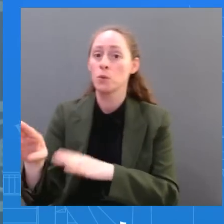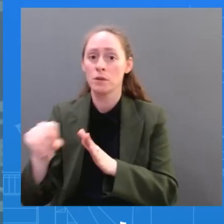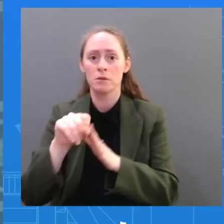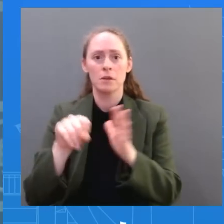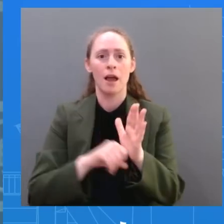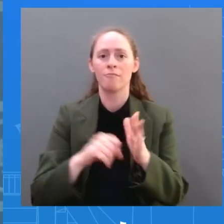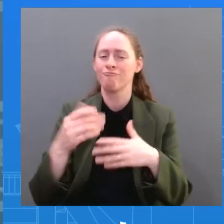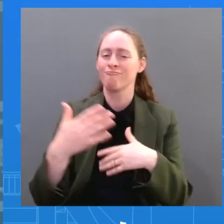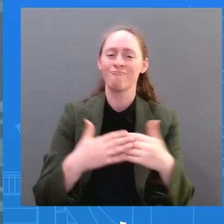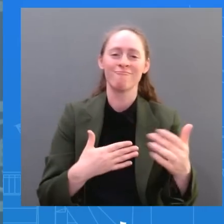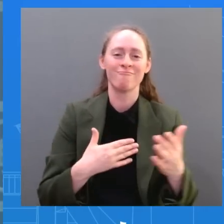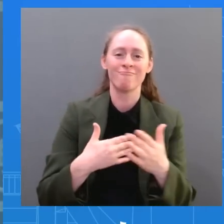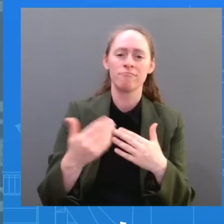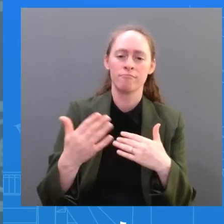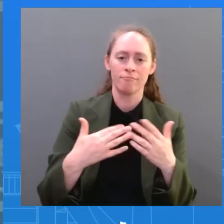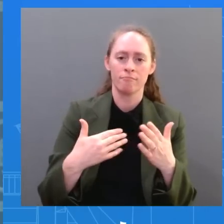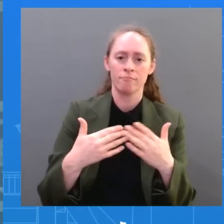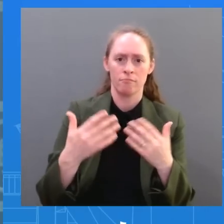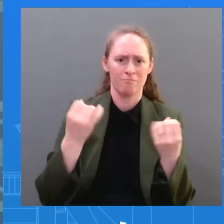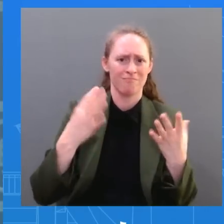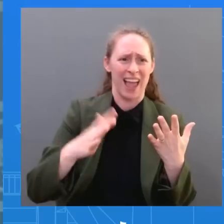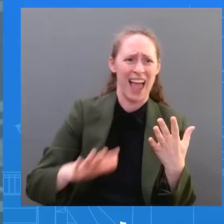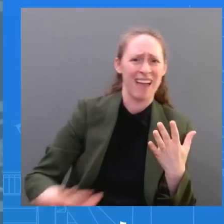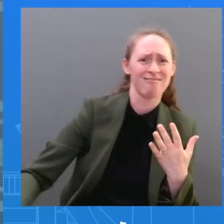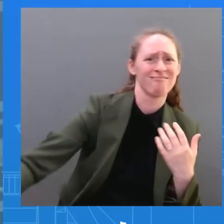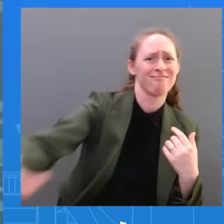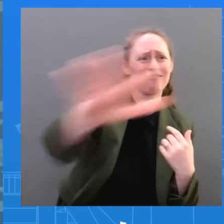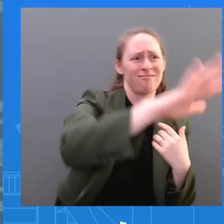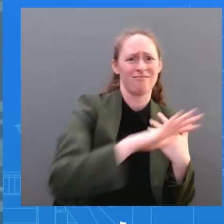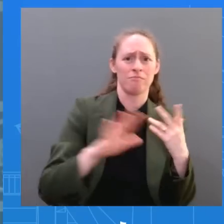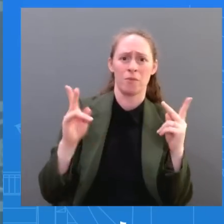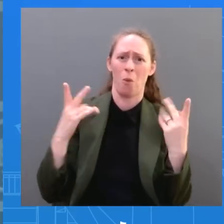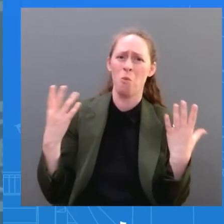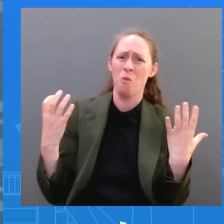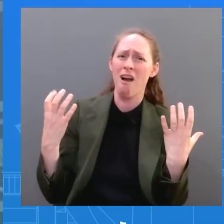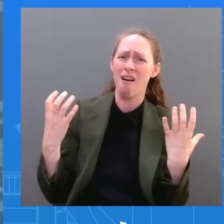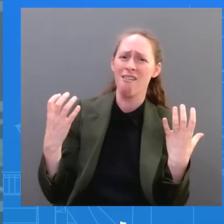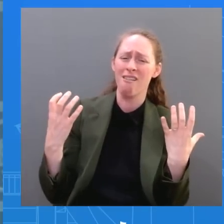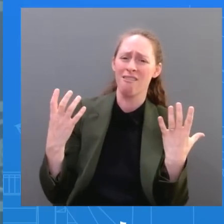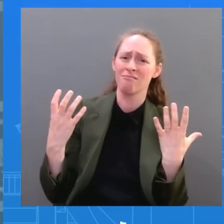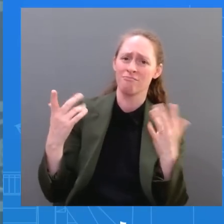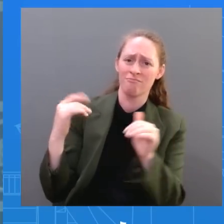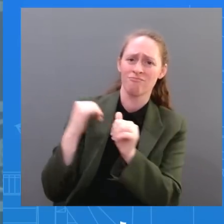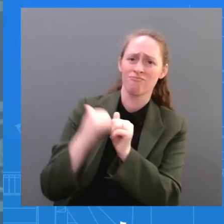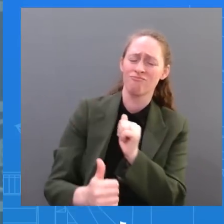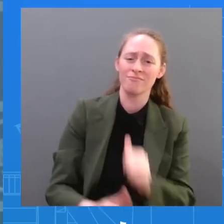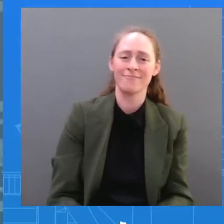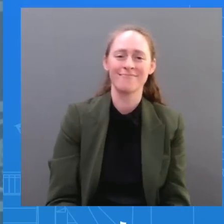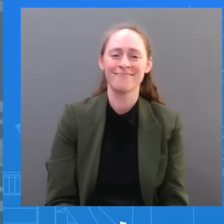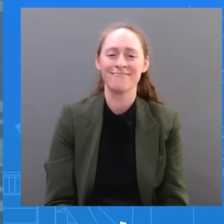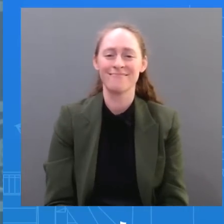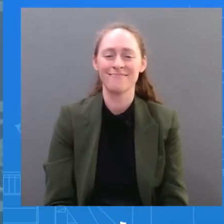So, again, when they're -- when they're actually enacted, red-flag laws are actually effective. The Press: And do --